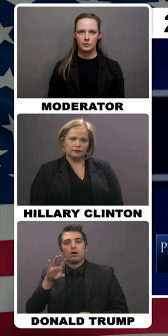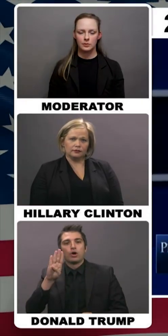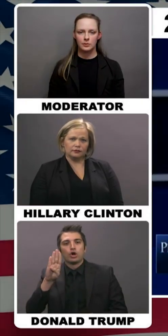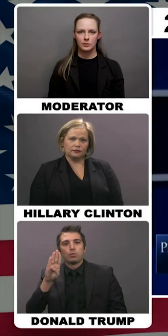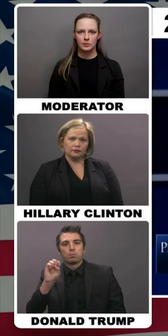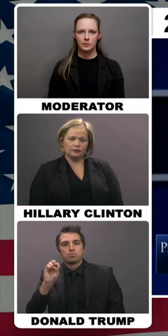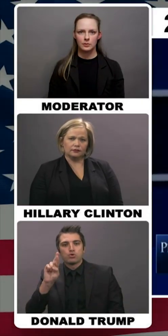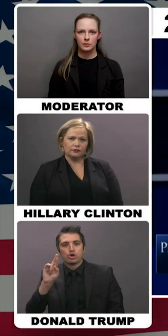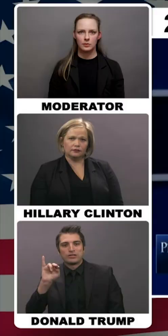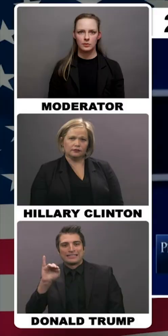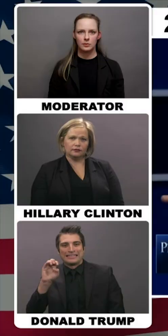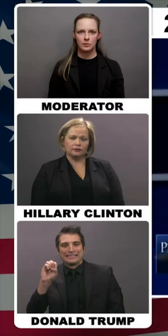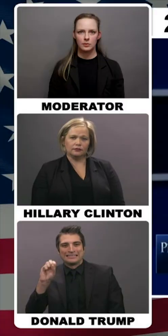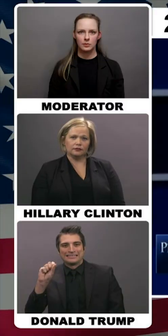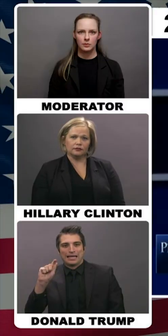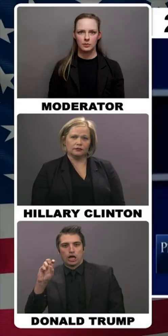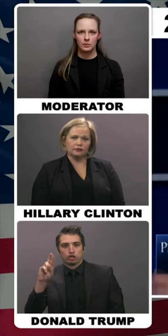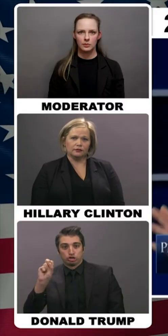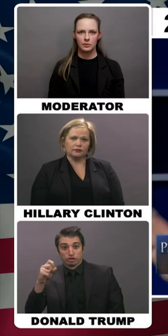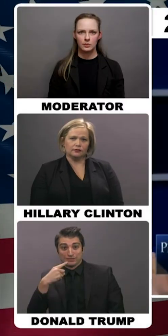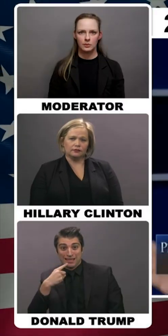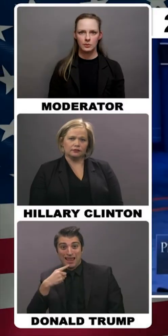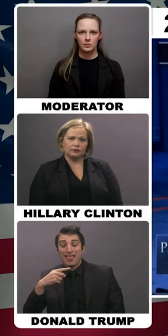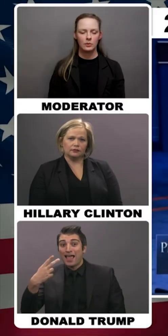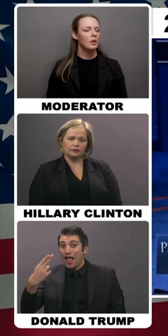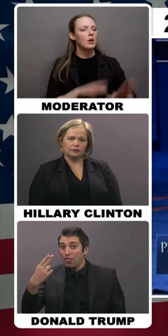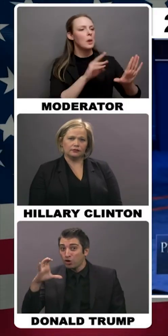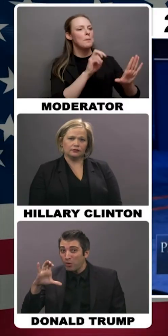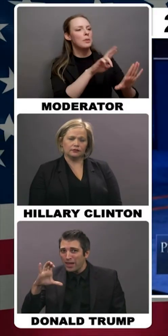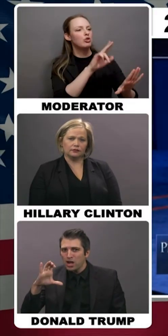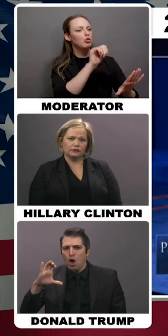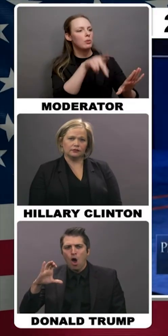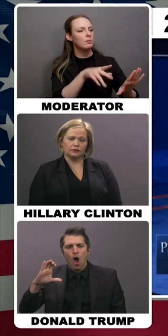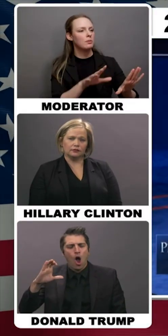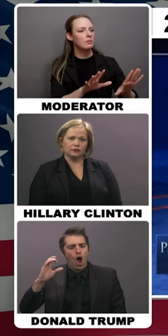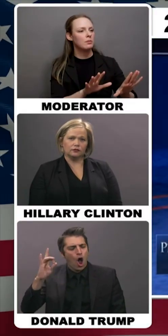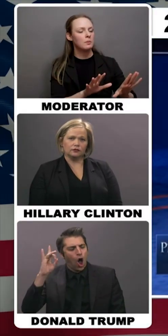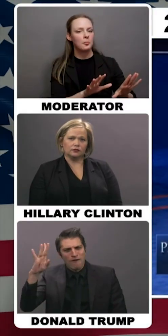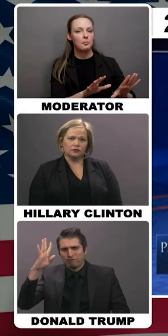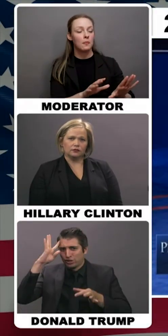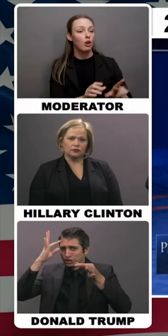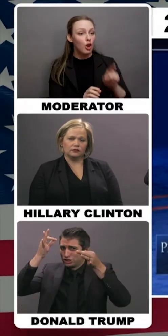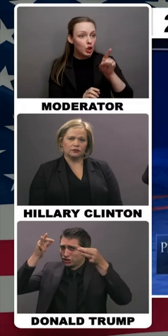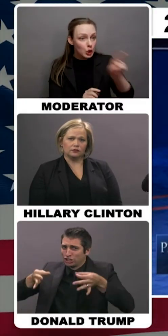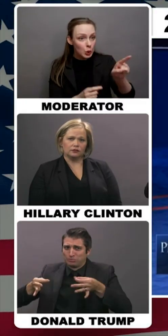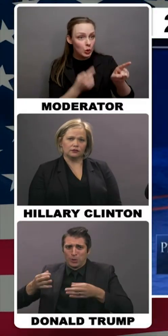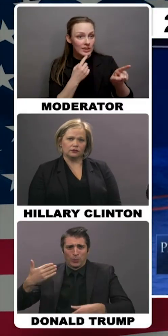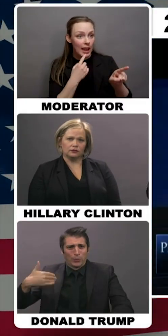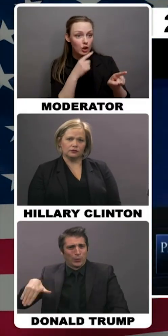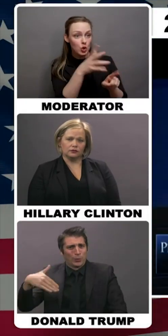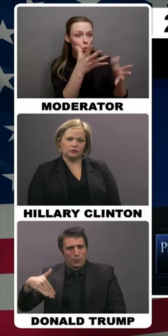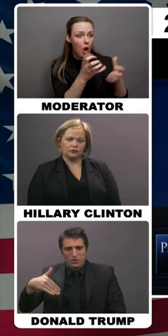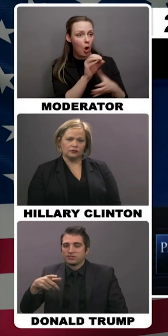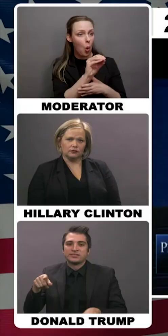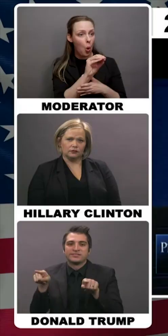This is a perfect example of it, trying to save Obamacare, which is, You've said you want to end Obamacare by way, you've said you want to end Obamacare.